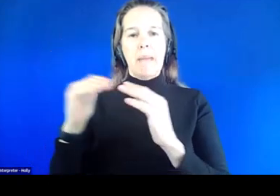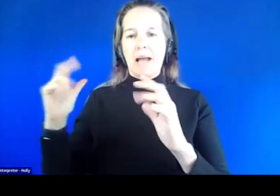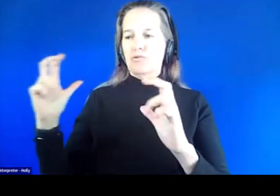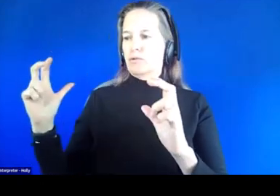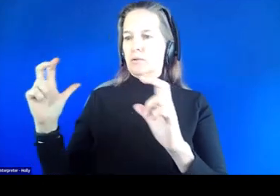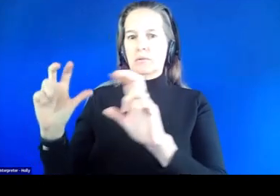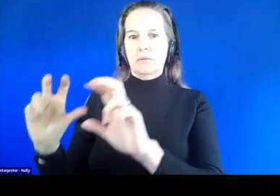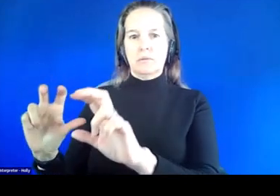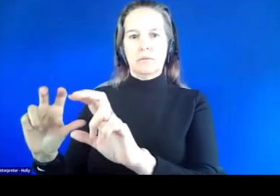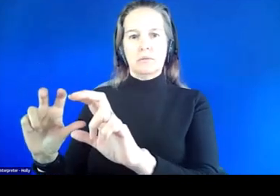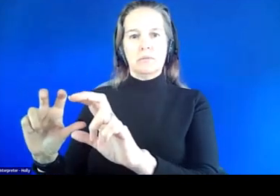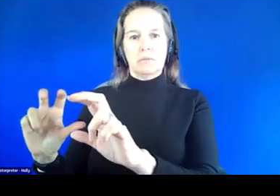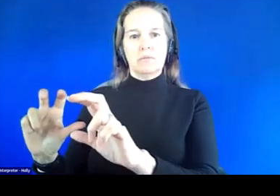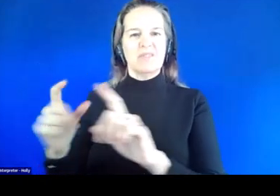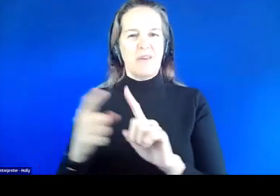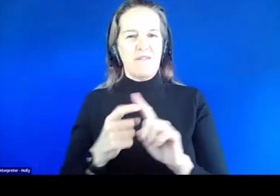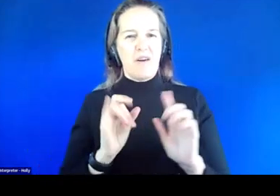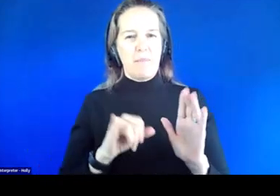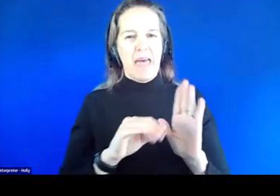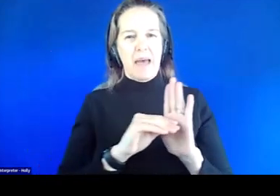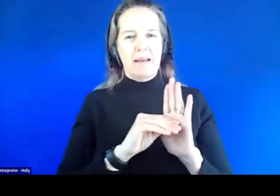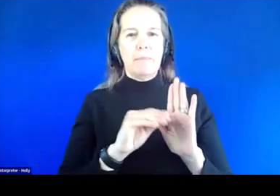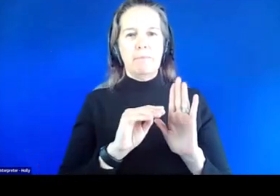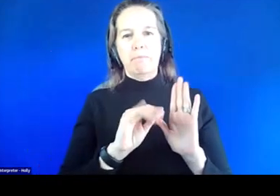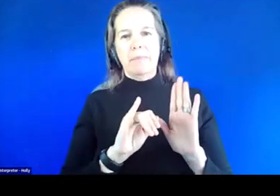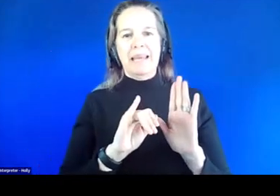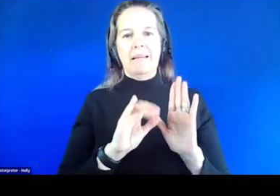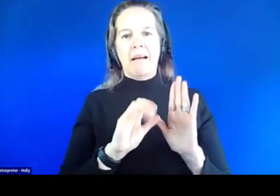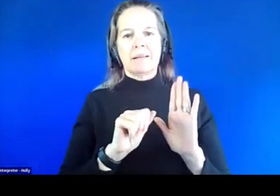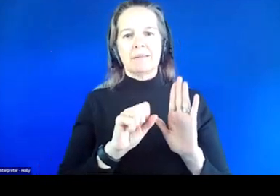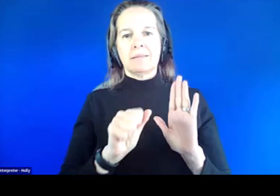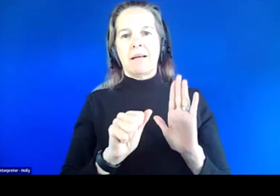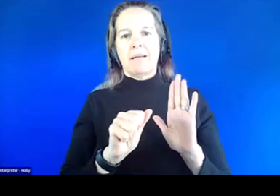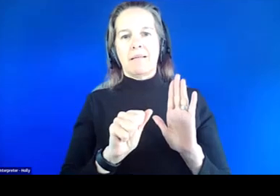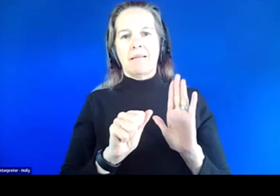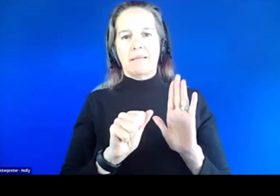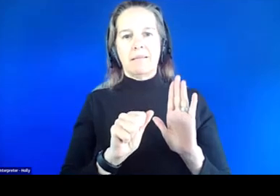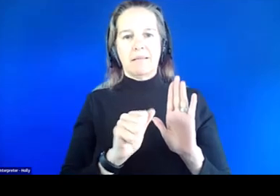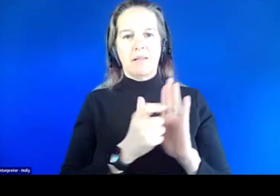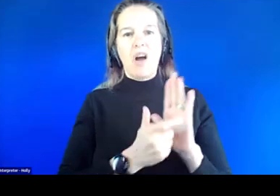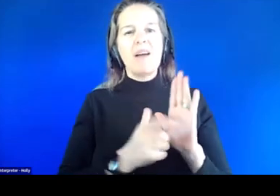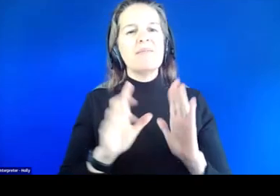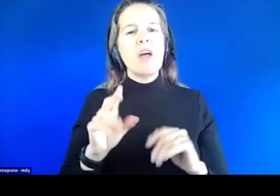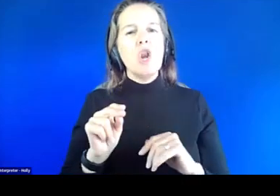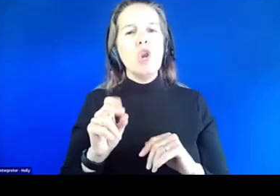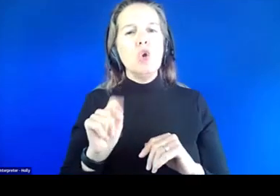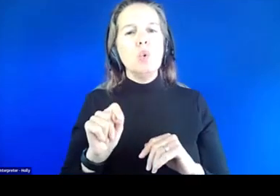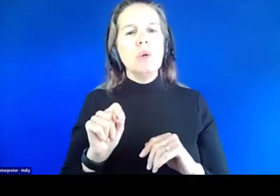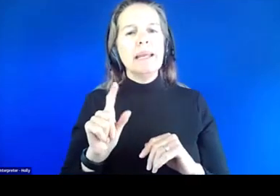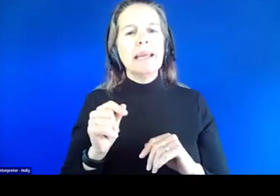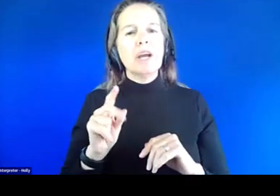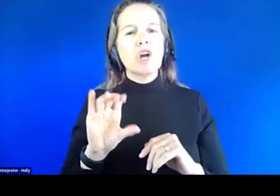ever have a chance to go in the Wayback Machine, Newt Gingrich was the Speaker of the House, and he